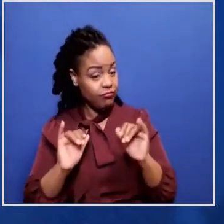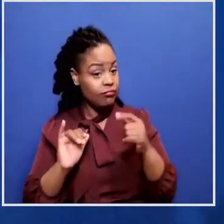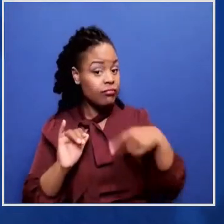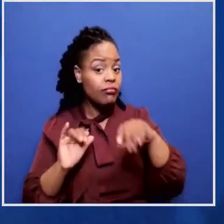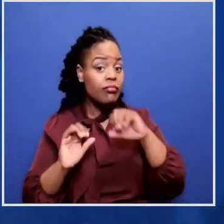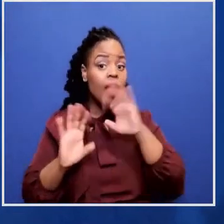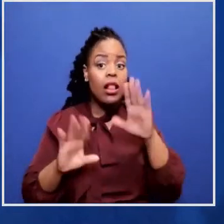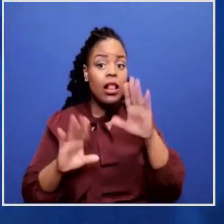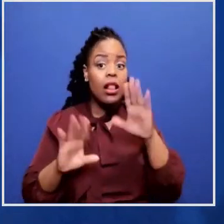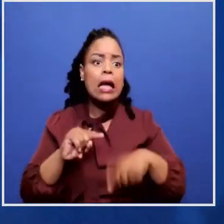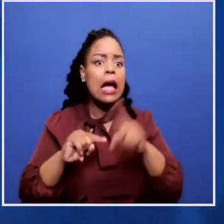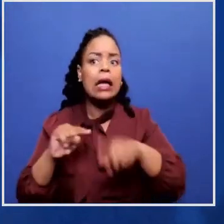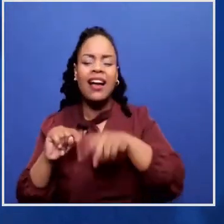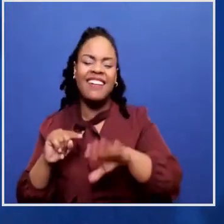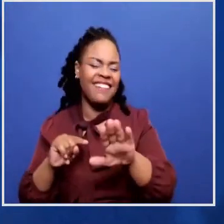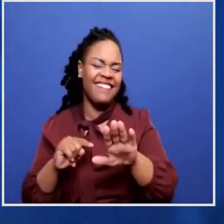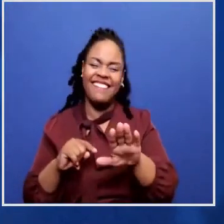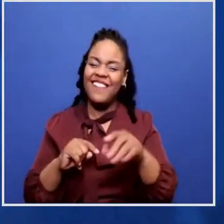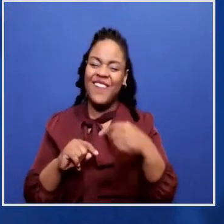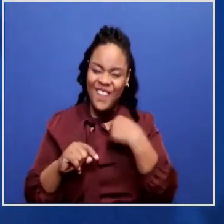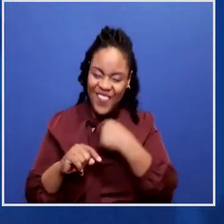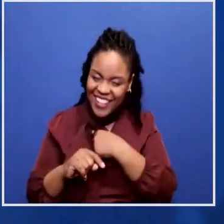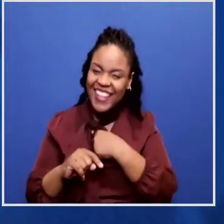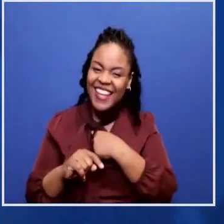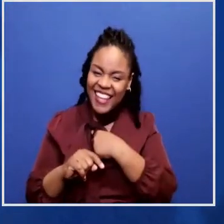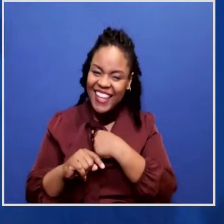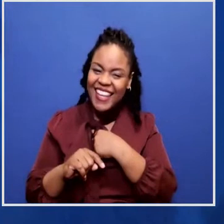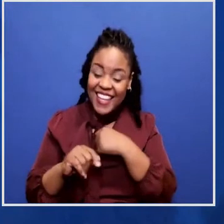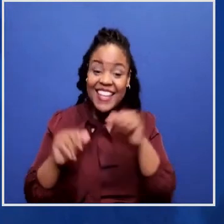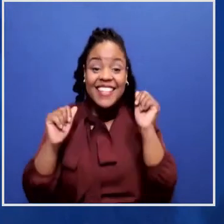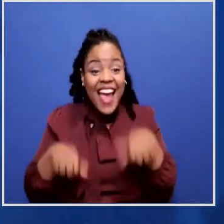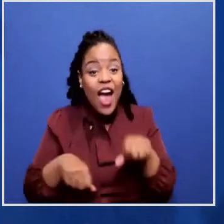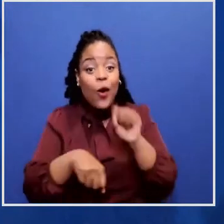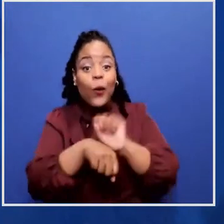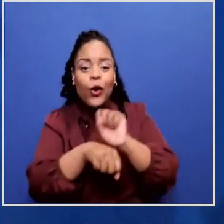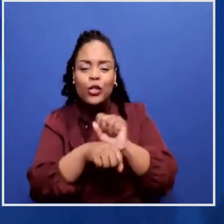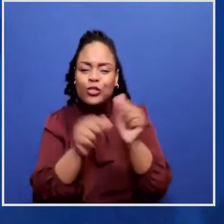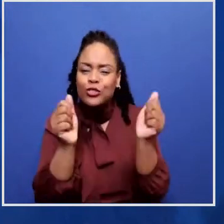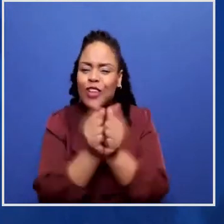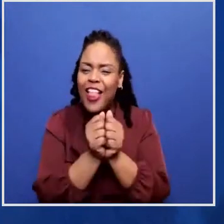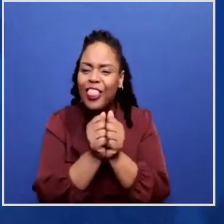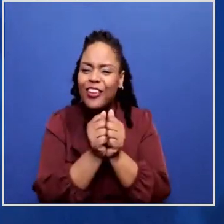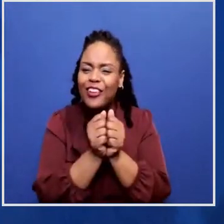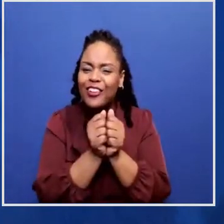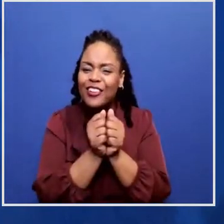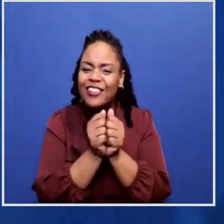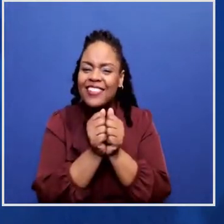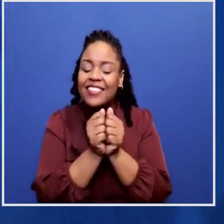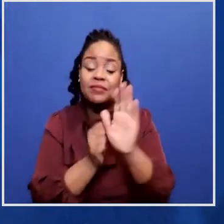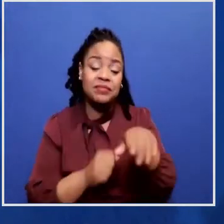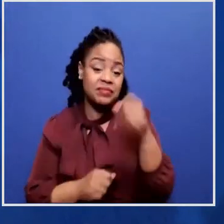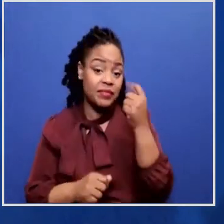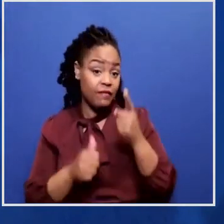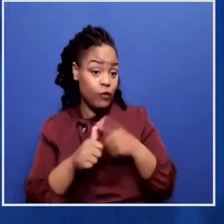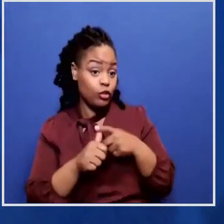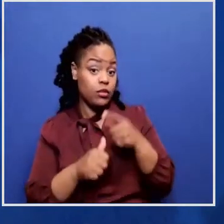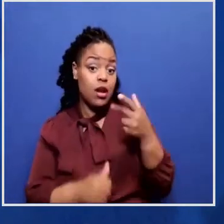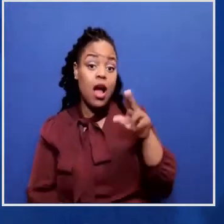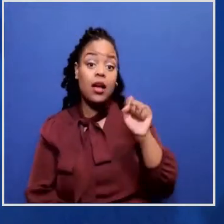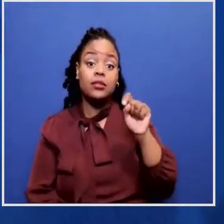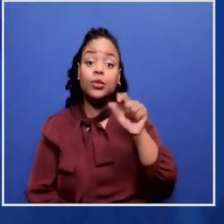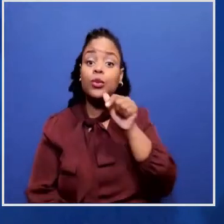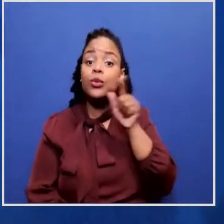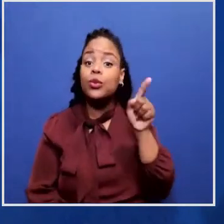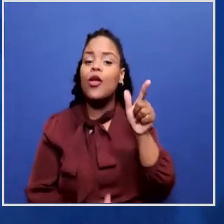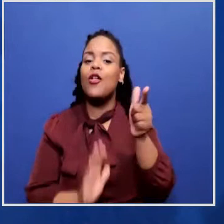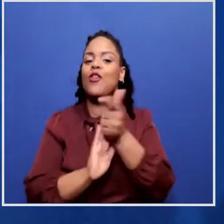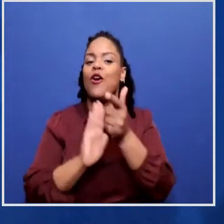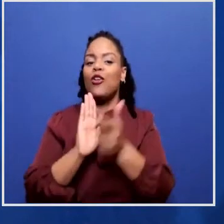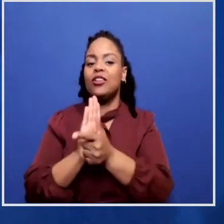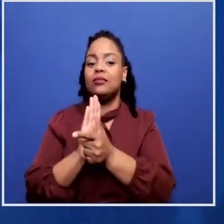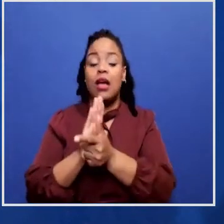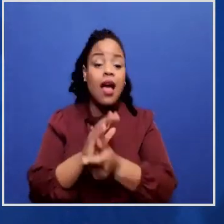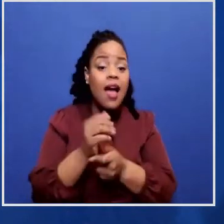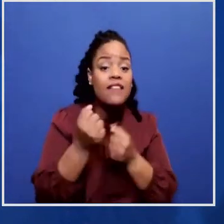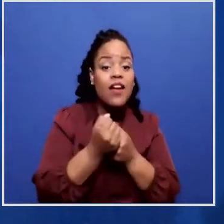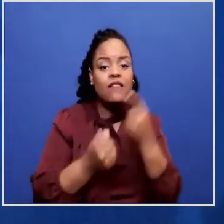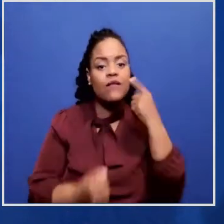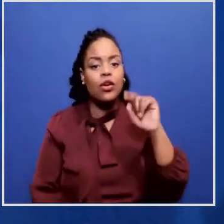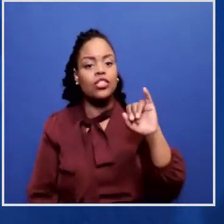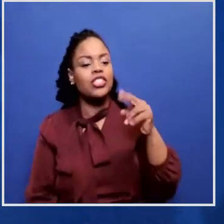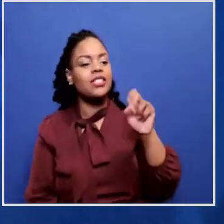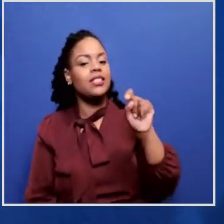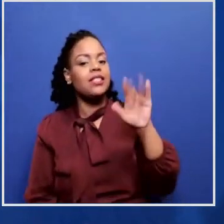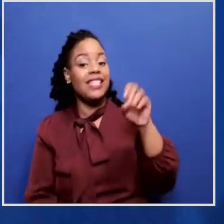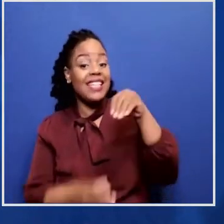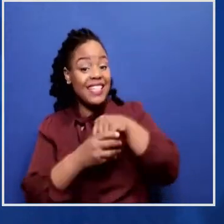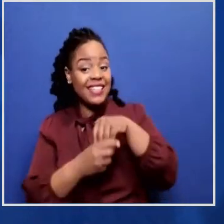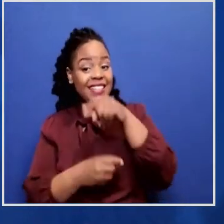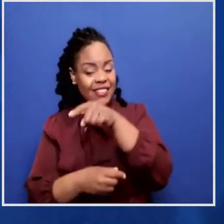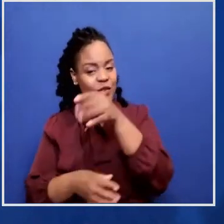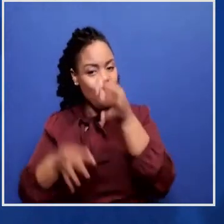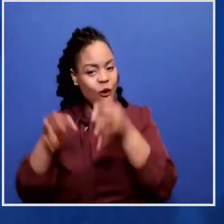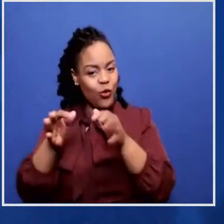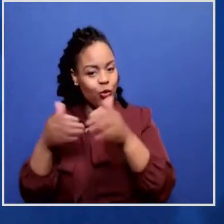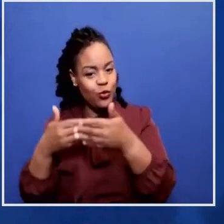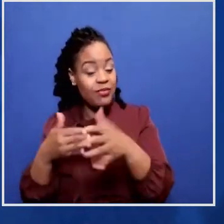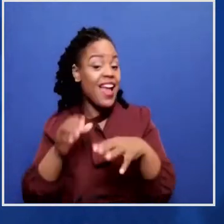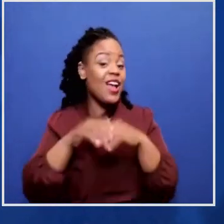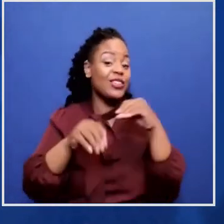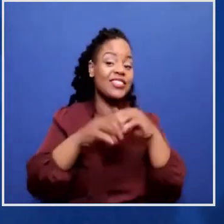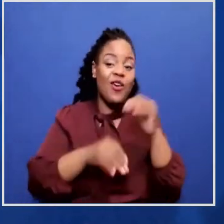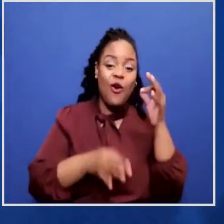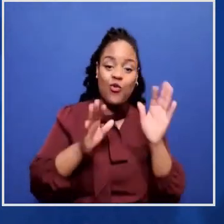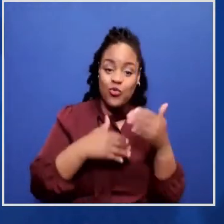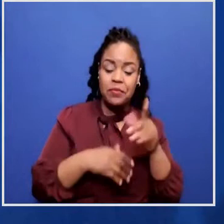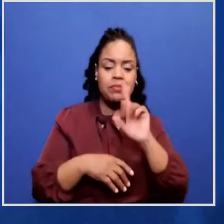NOTHING THAT WE CAN NOT DO IF